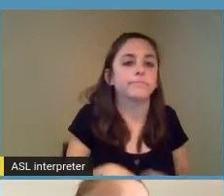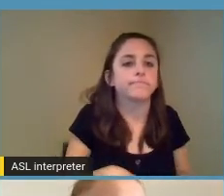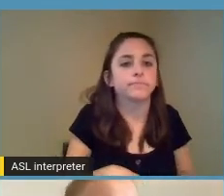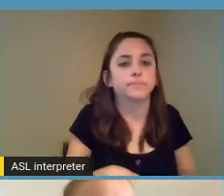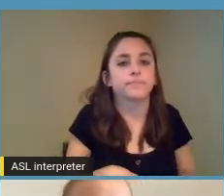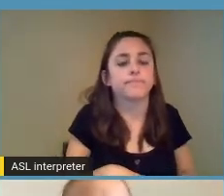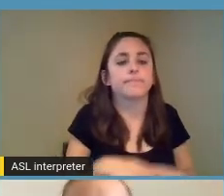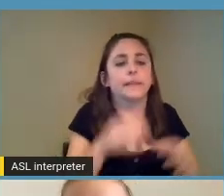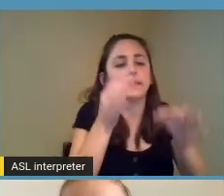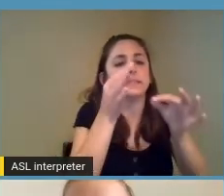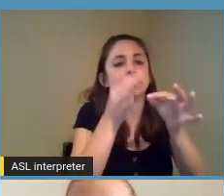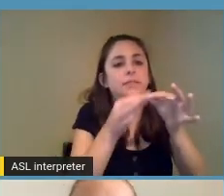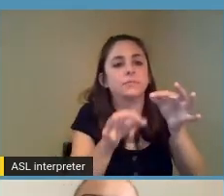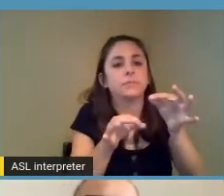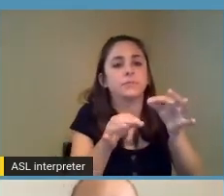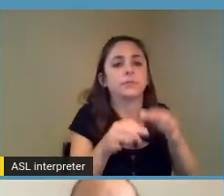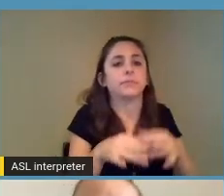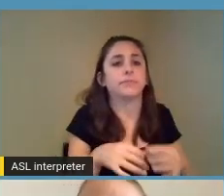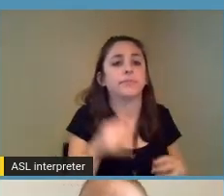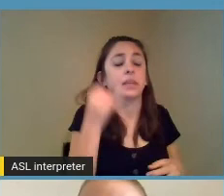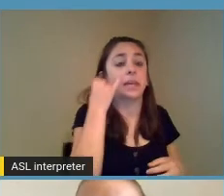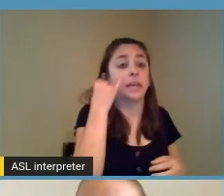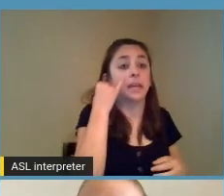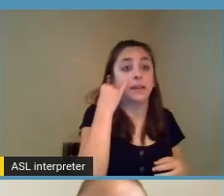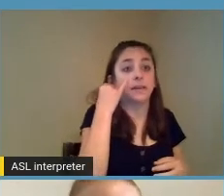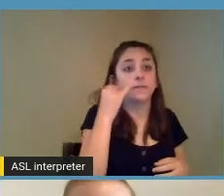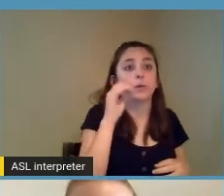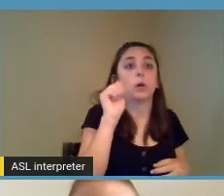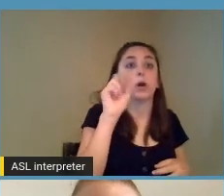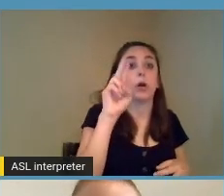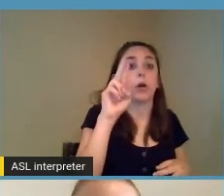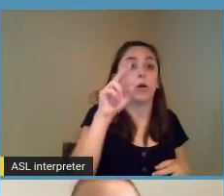everything through auphonic before you put in here you won't need to do anything else